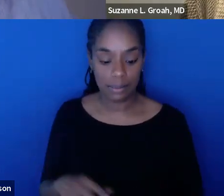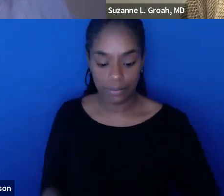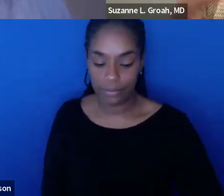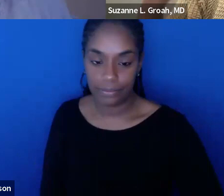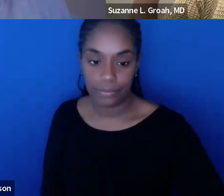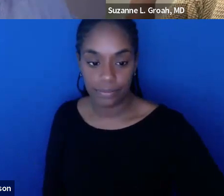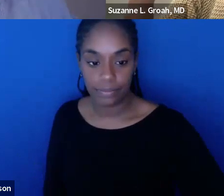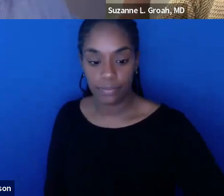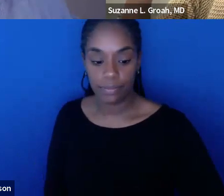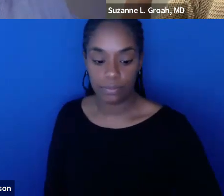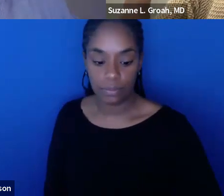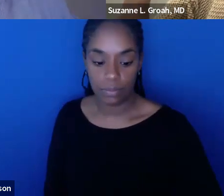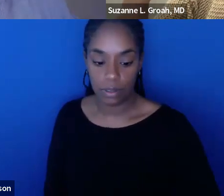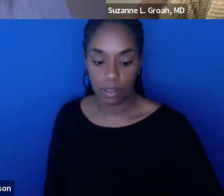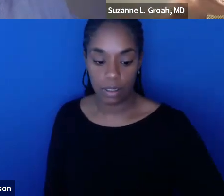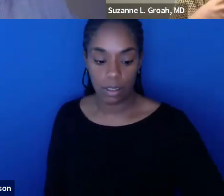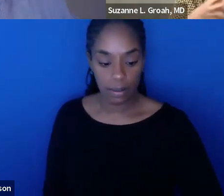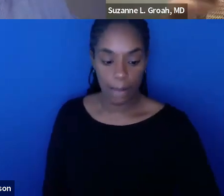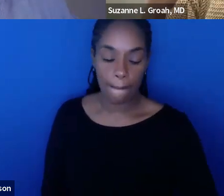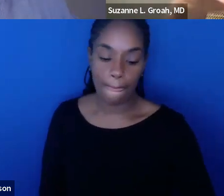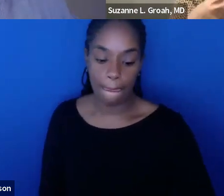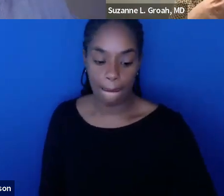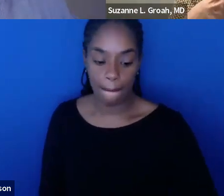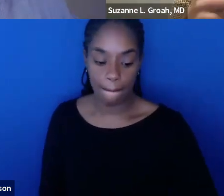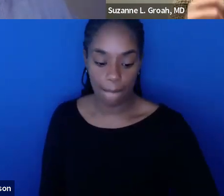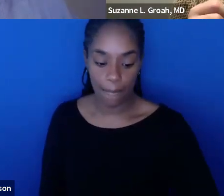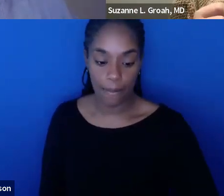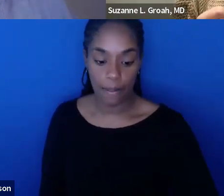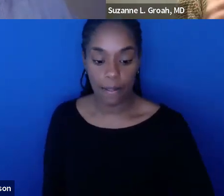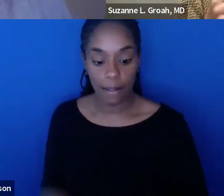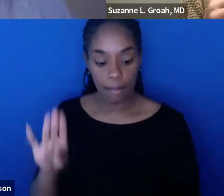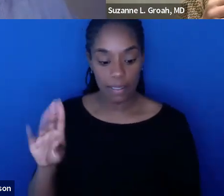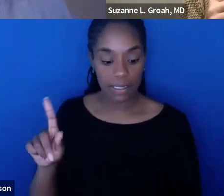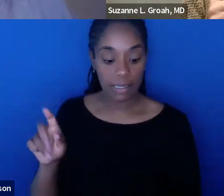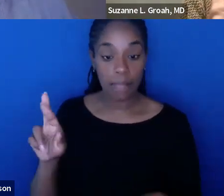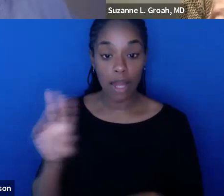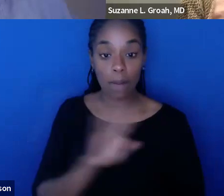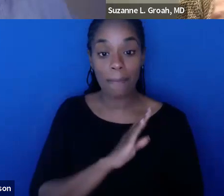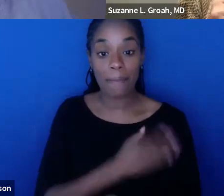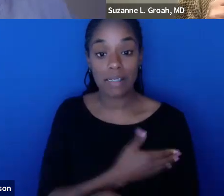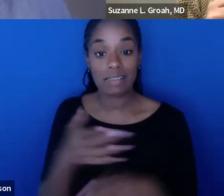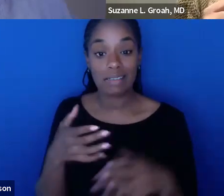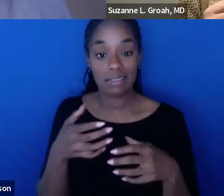So what's happening is the detrusor, or the bladder muscle, is contracting at the same time the sphincter is contracting.